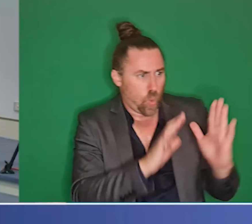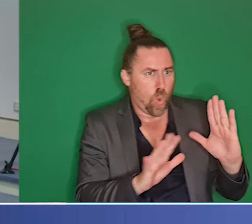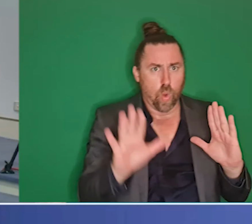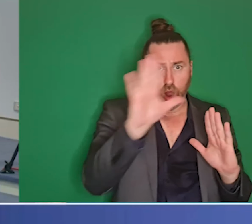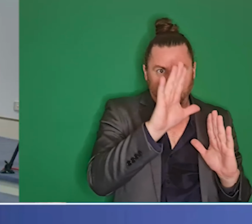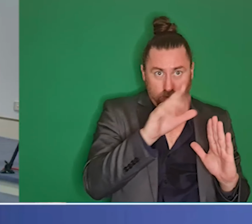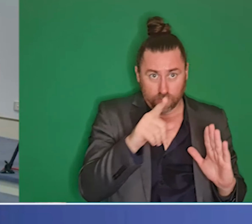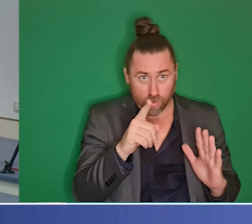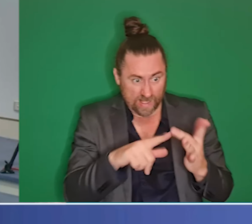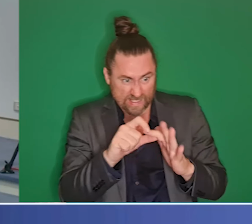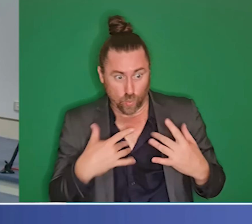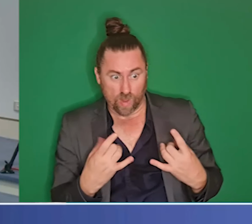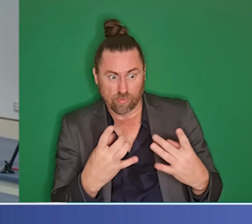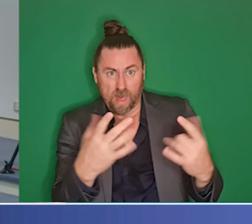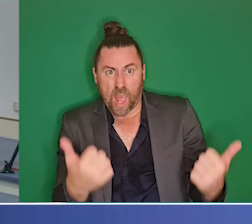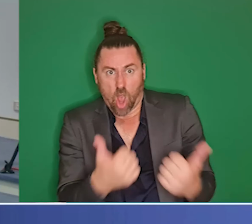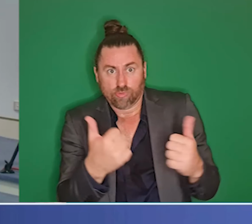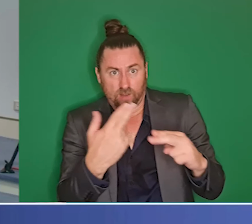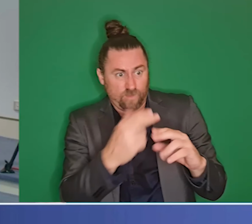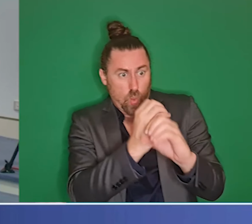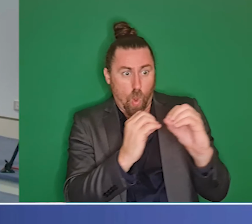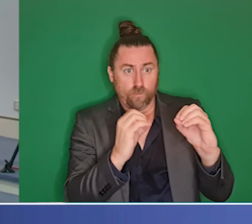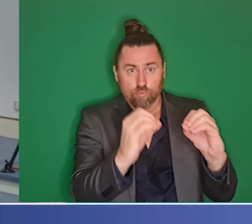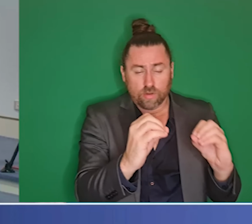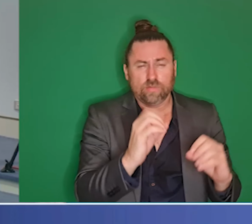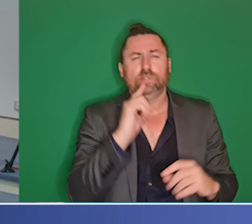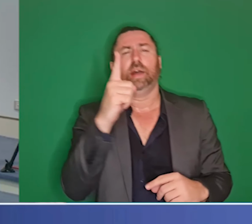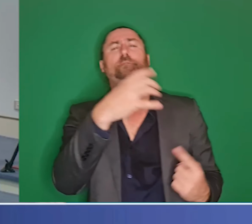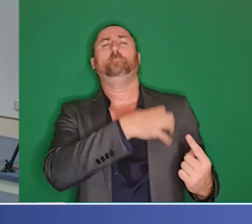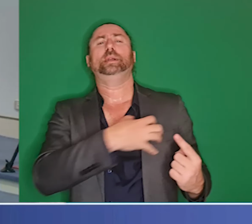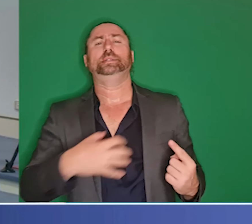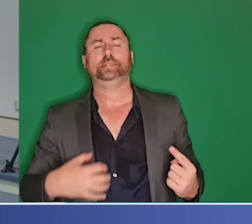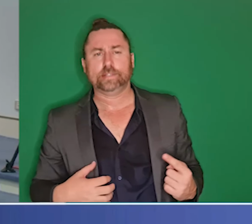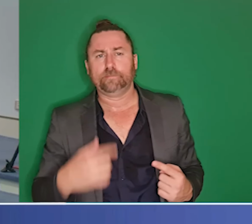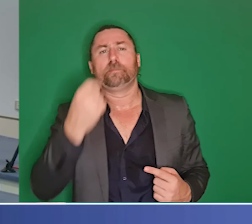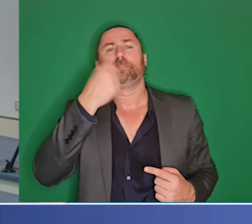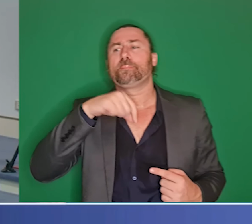And then just for the minister, one expert said fringe politicians are much more inspirational